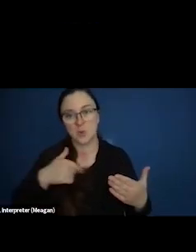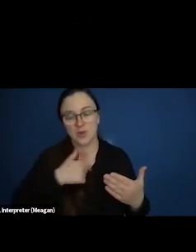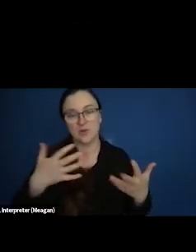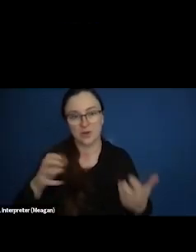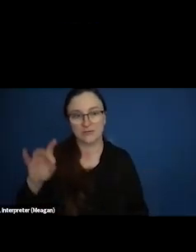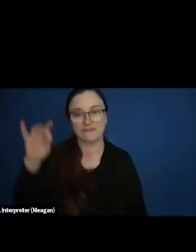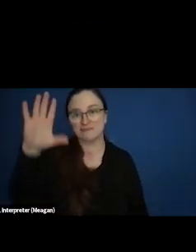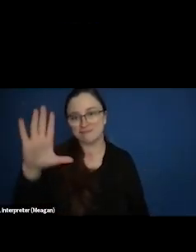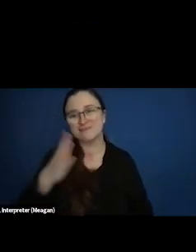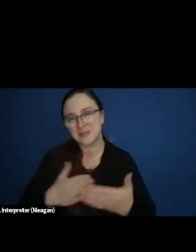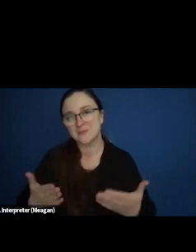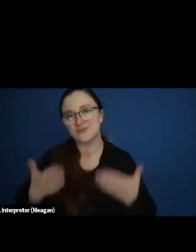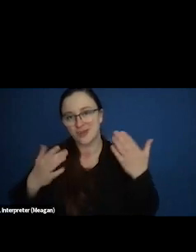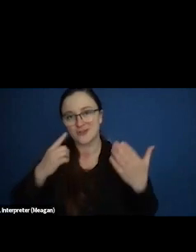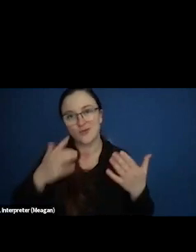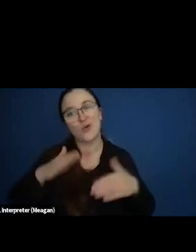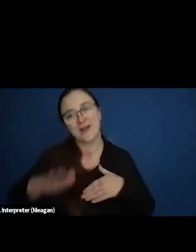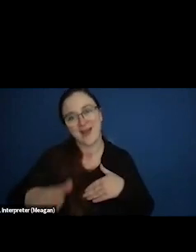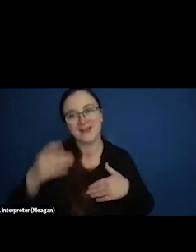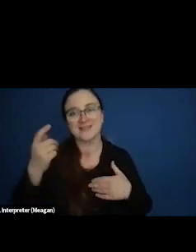Some suggestions for next steps we wanted to include.